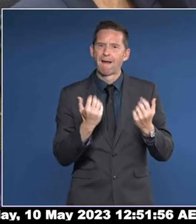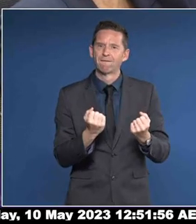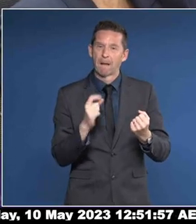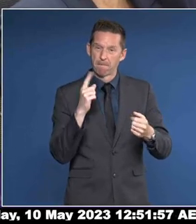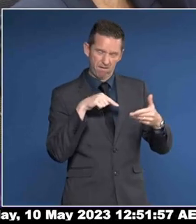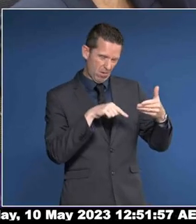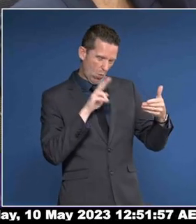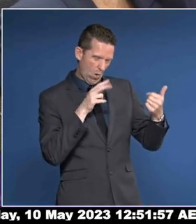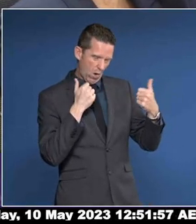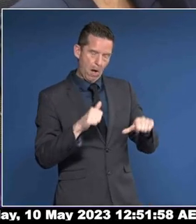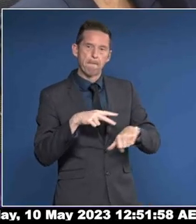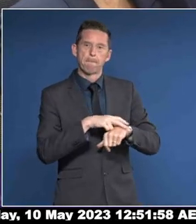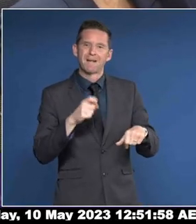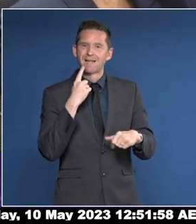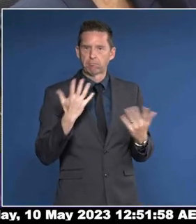"There's no evidence of a criminal offence."